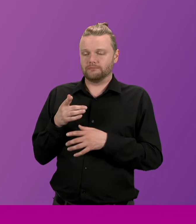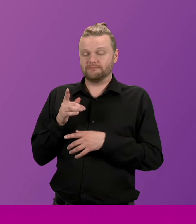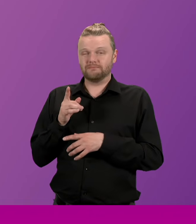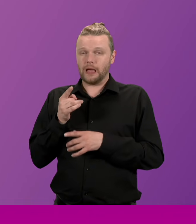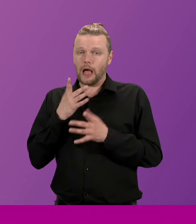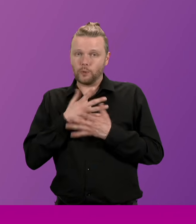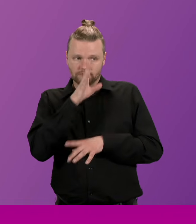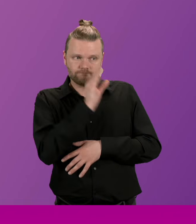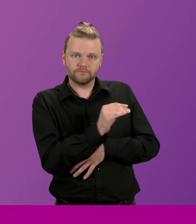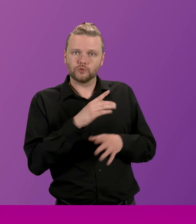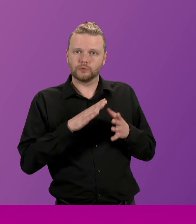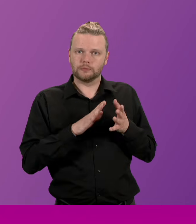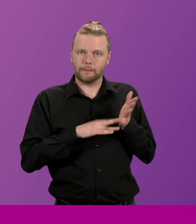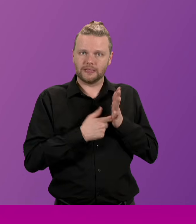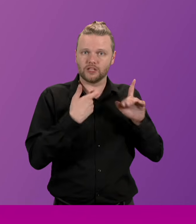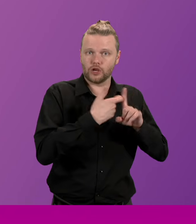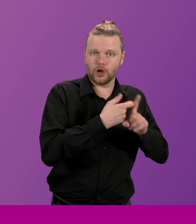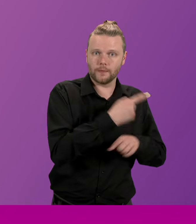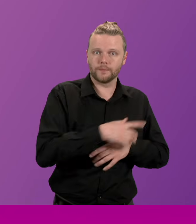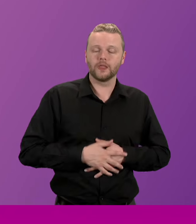However, I assure Mr Kerr that, notwithstanding those issues,